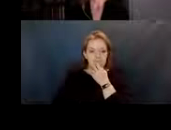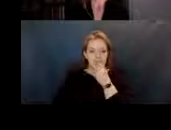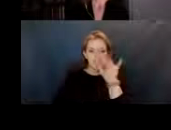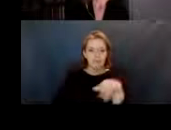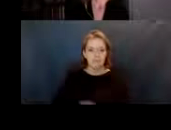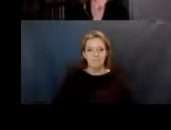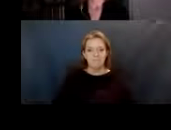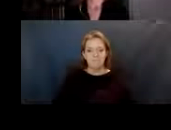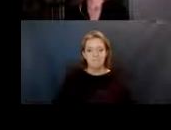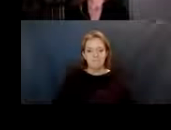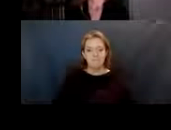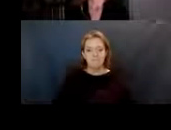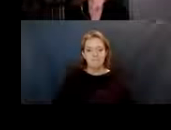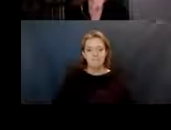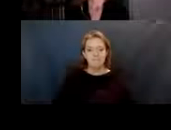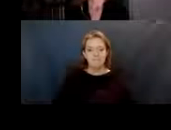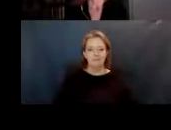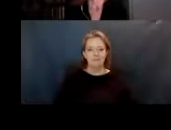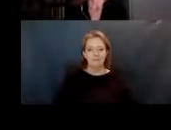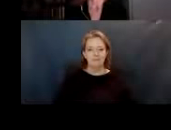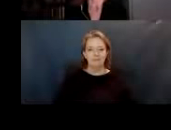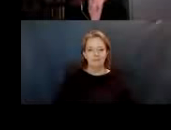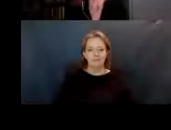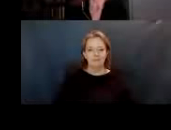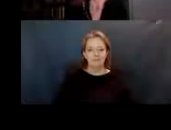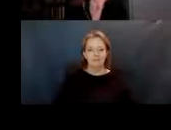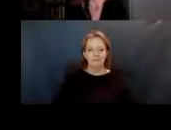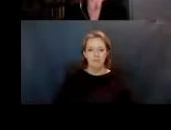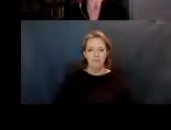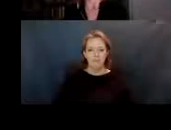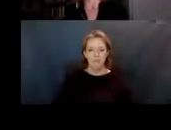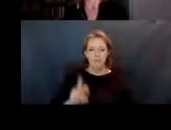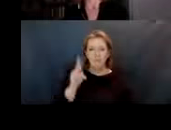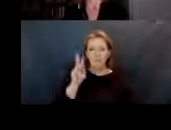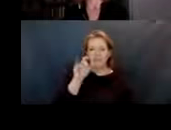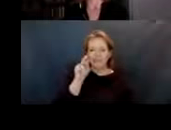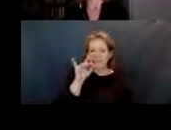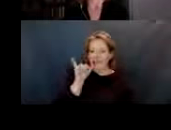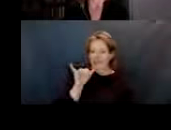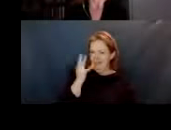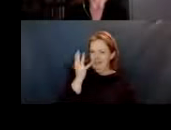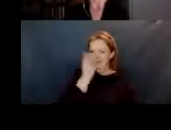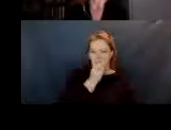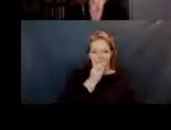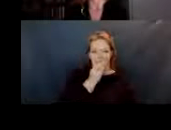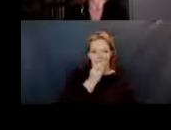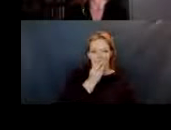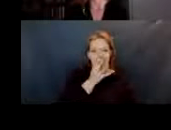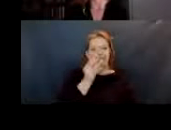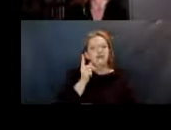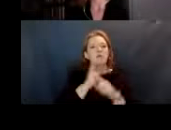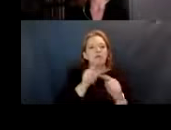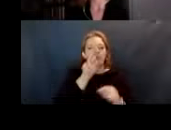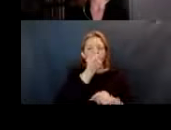the center. K: That's incredible that's even, it's even aesthetically beautiful, that form